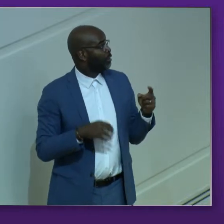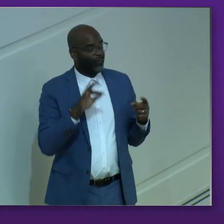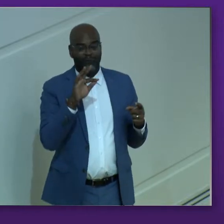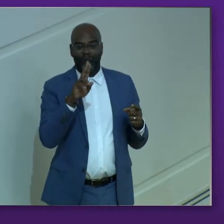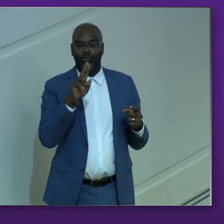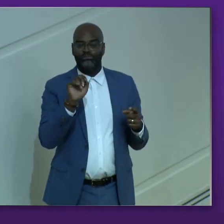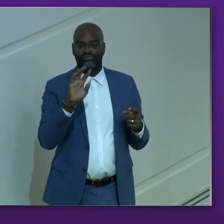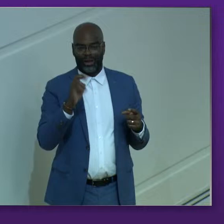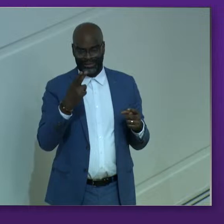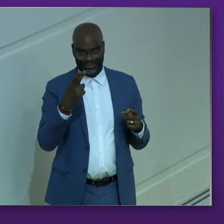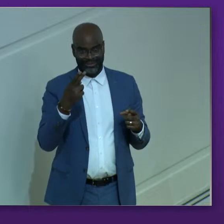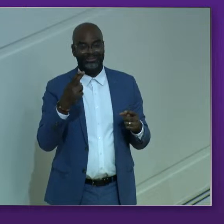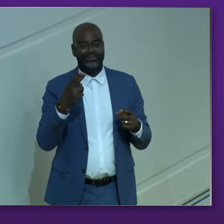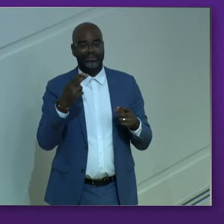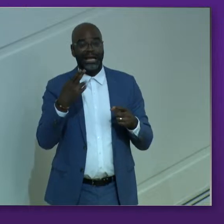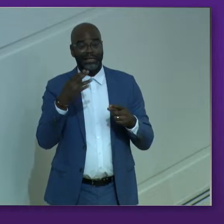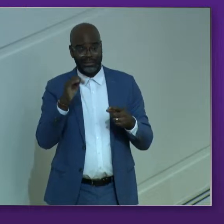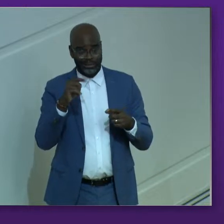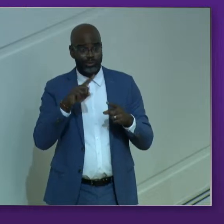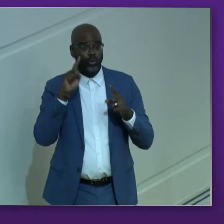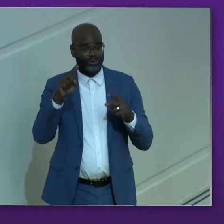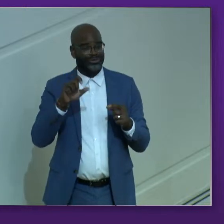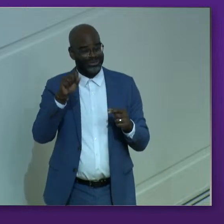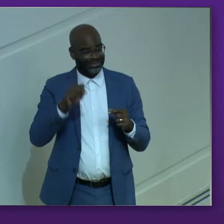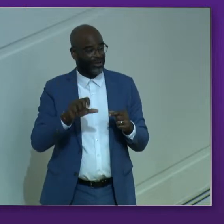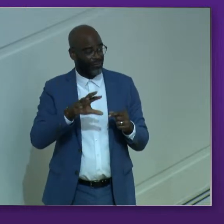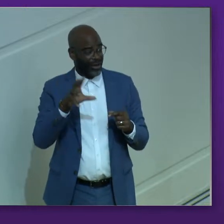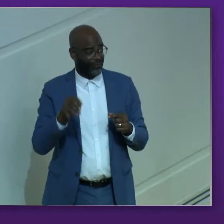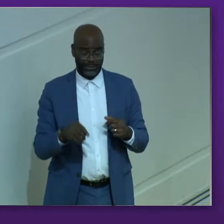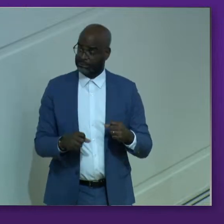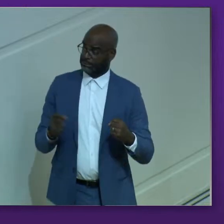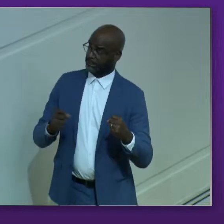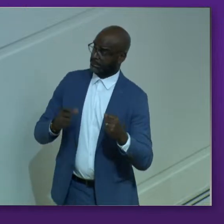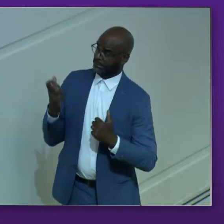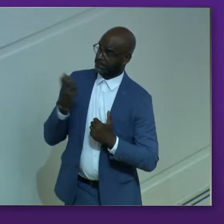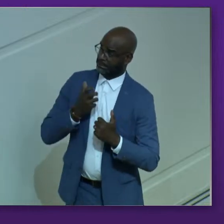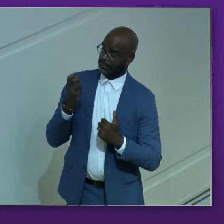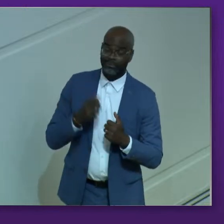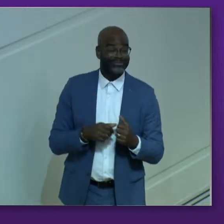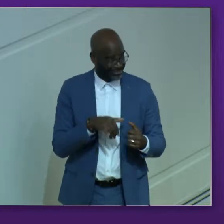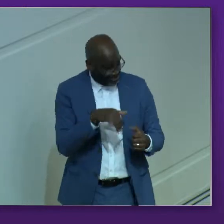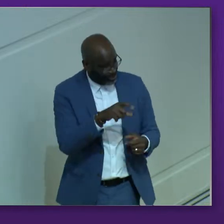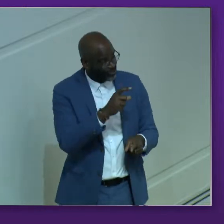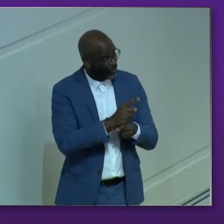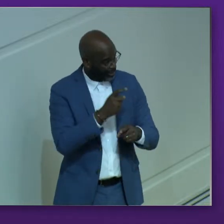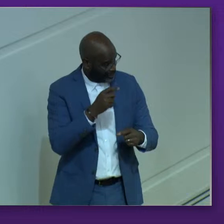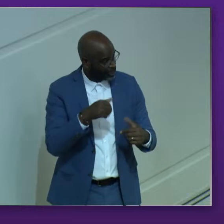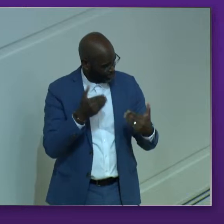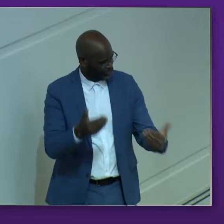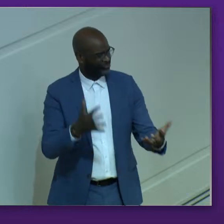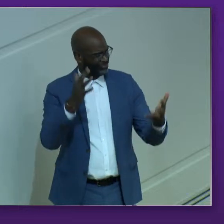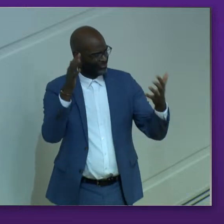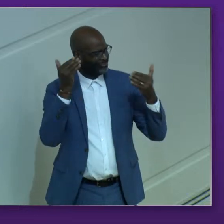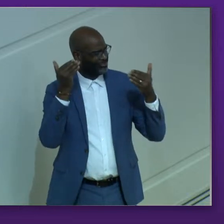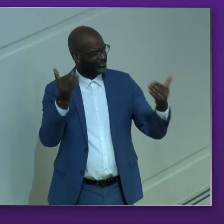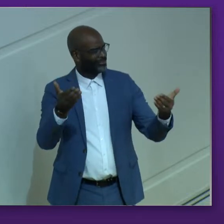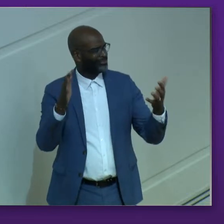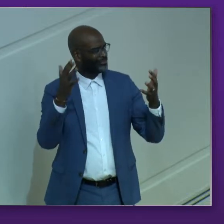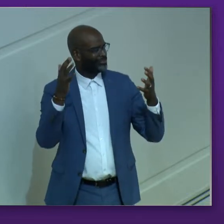WHO HAS A SPECIAL AWARD TO CELEBRATE THIS YEAR SHE ONE AS YOU SEE A FULL RIDE HIS AWARD